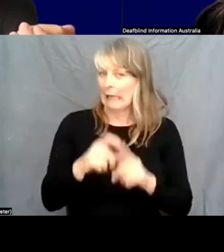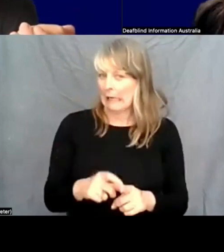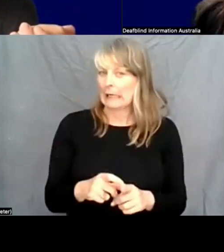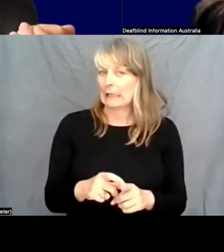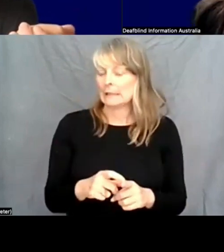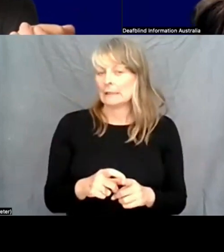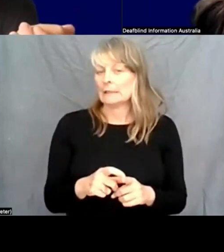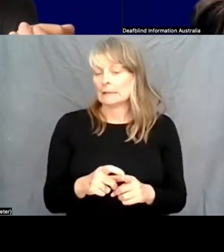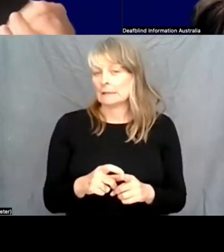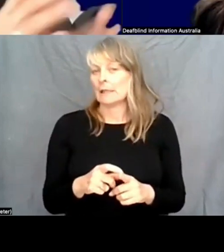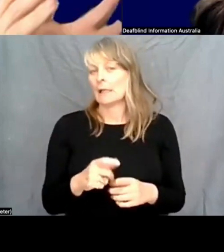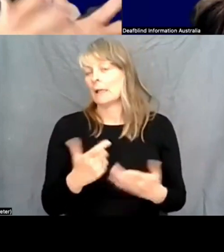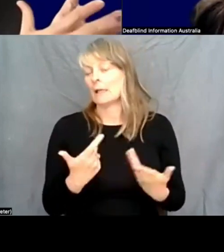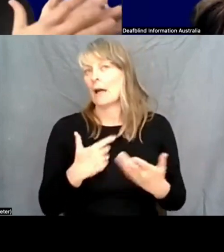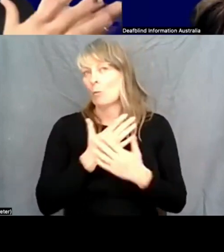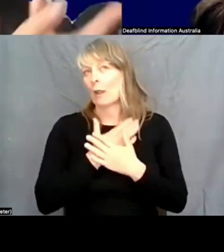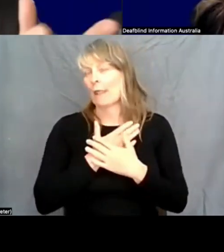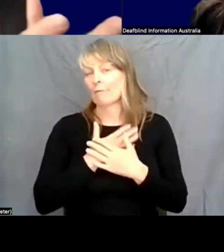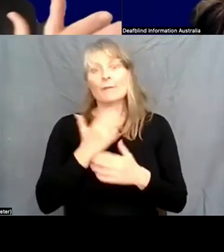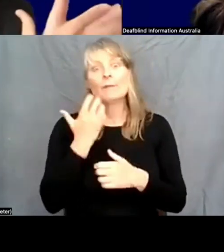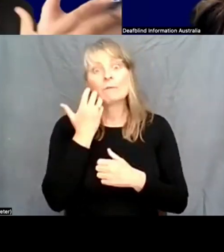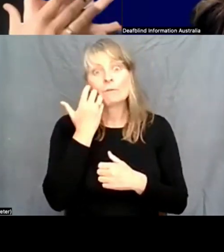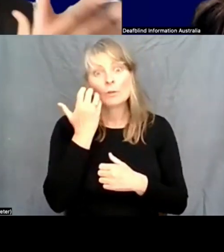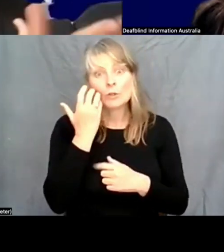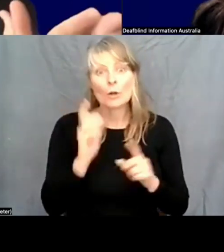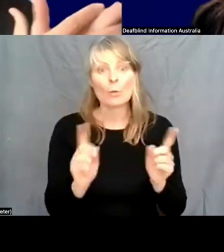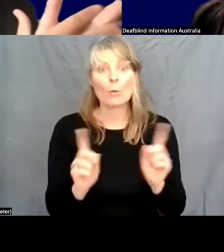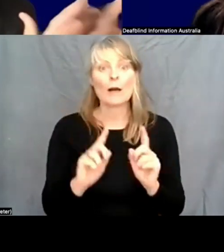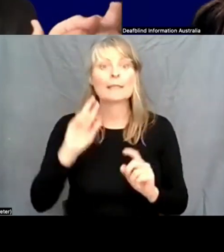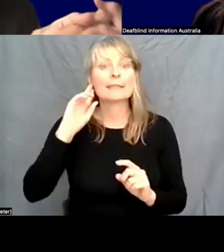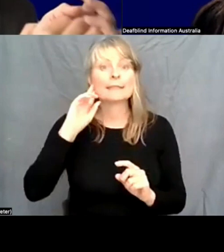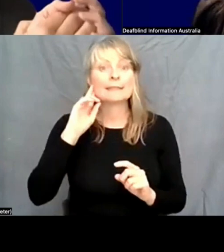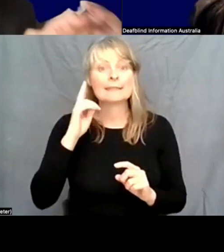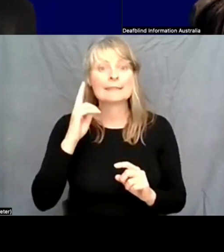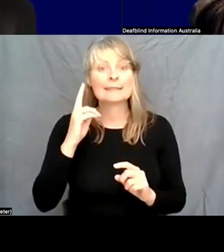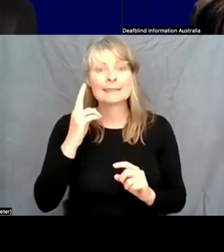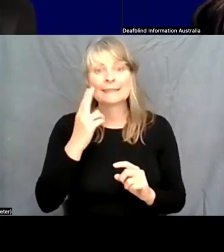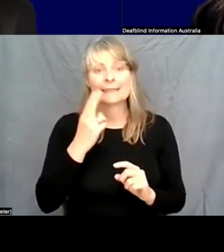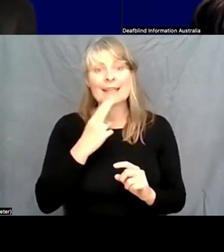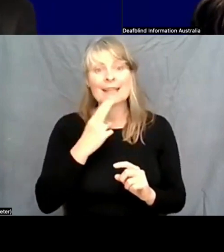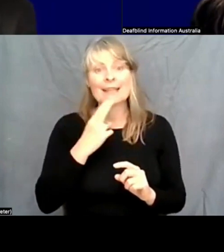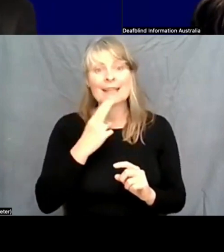reach a point in the future that we had deafblind people doing a lot more teaching of tactile sign